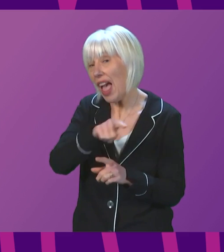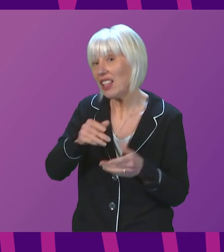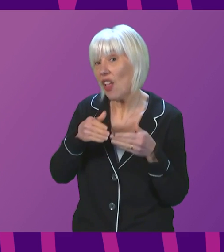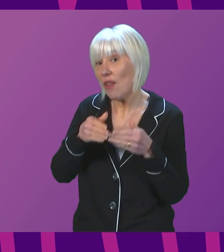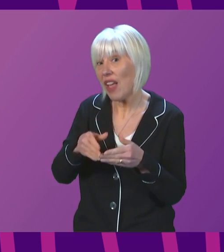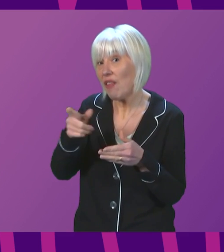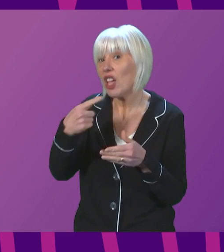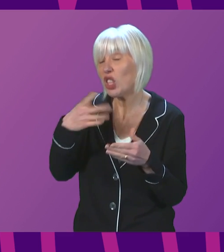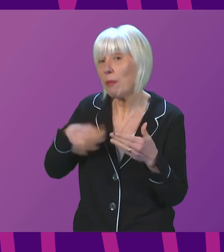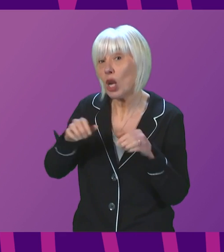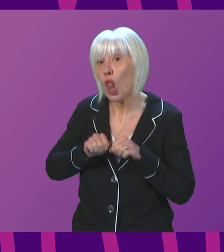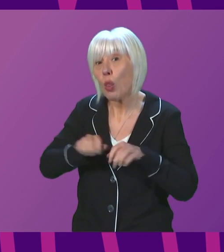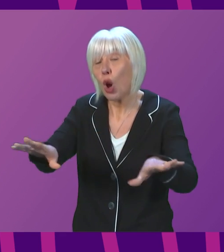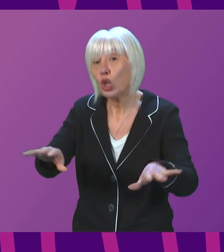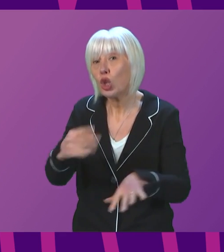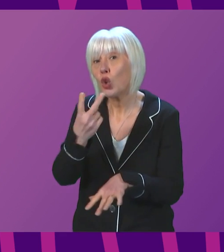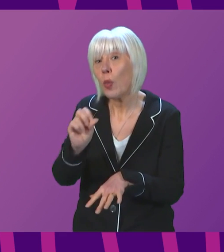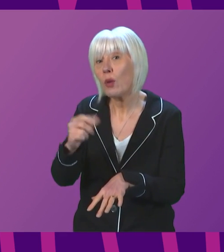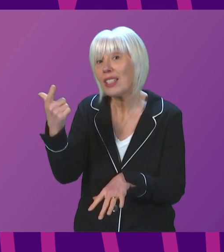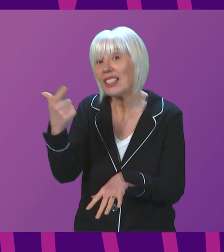in 2017.